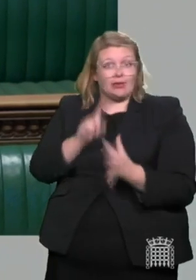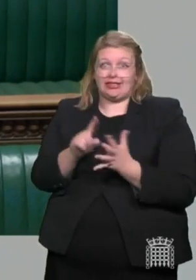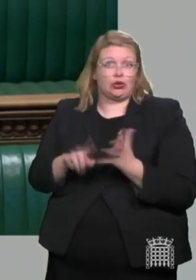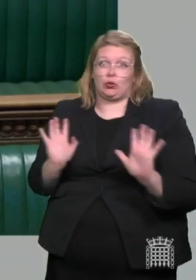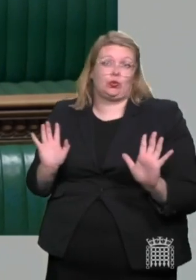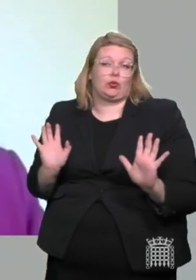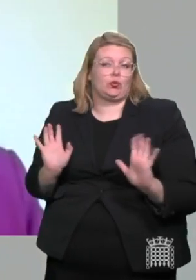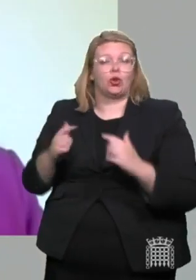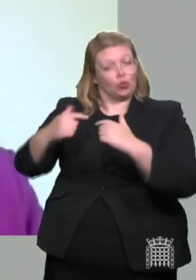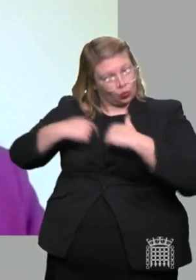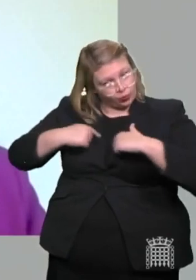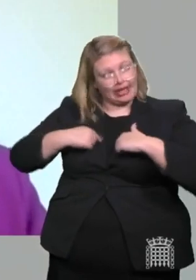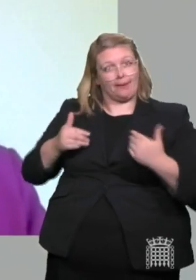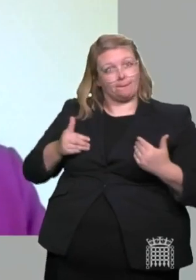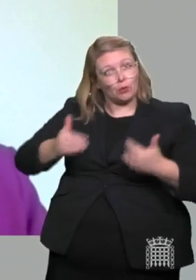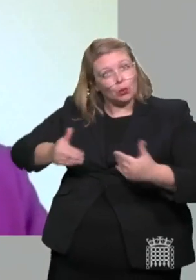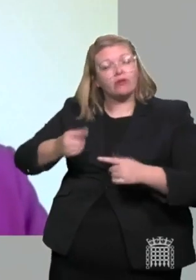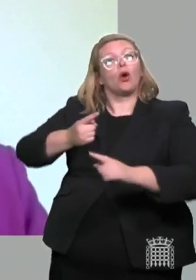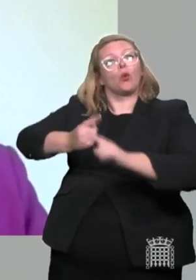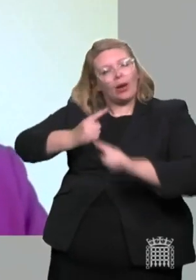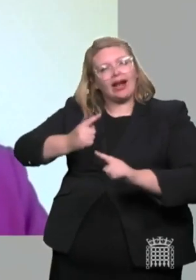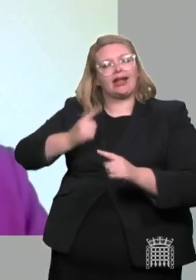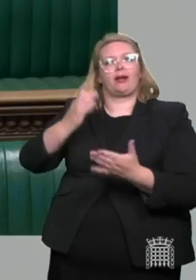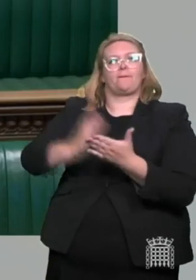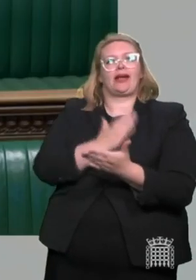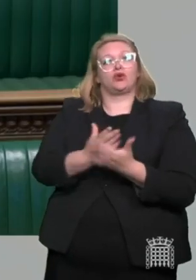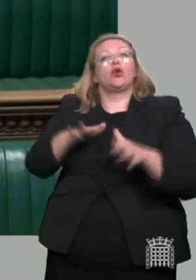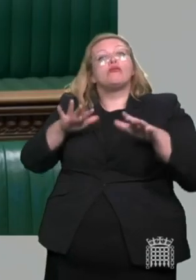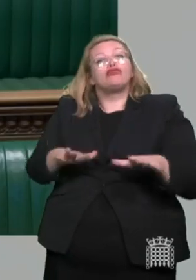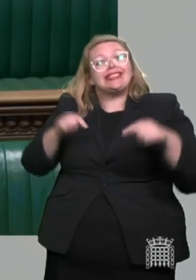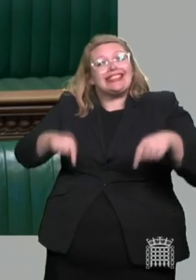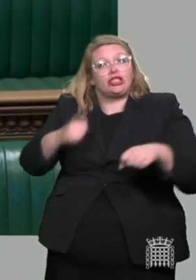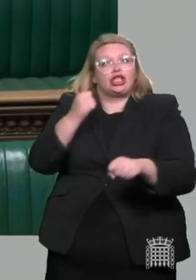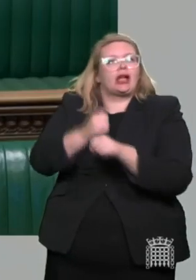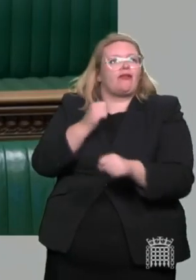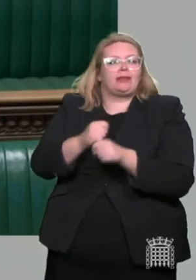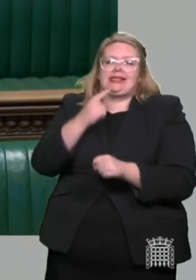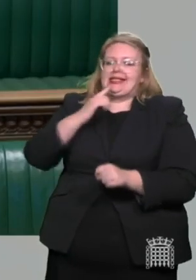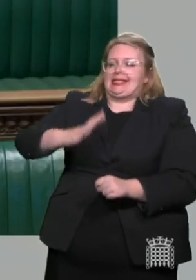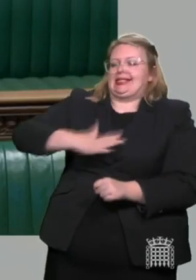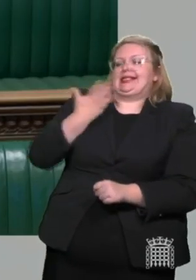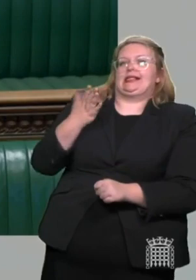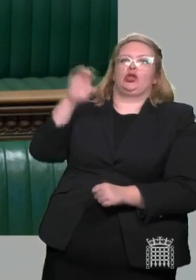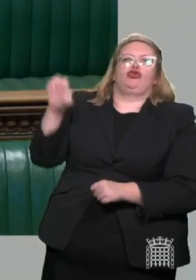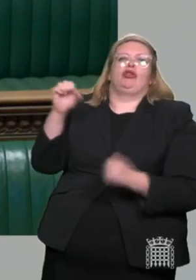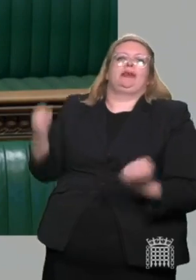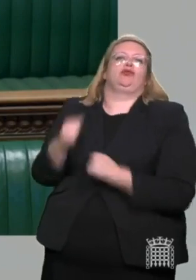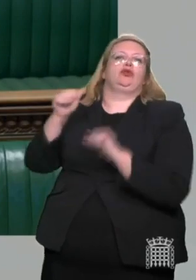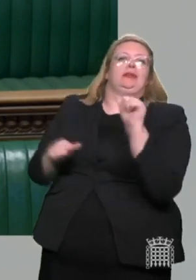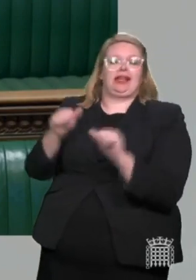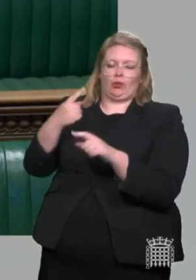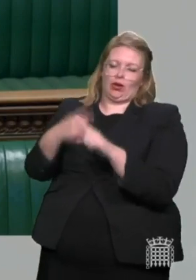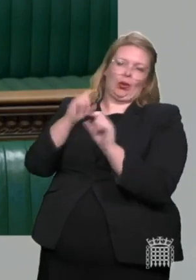to make clear that the UK Government took a dim view of this matter. [Interruption.] And the